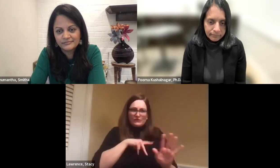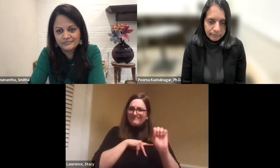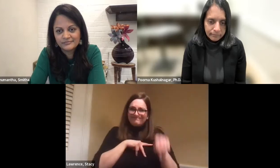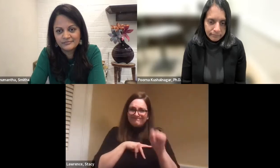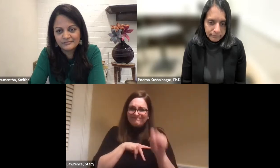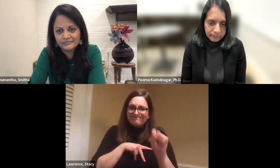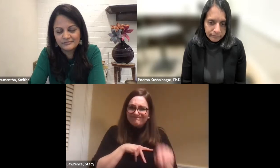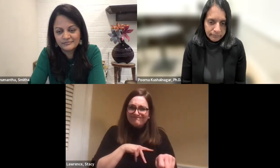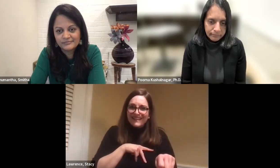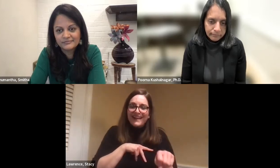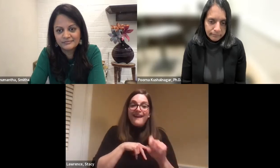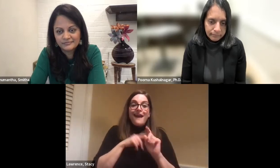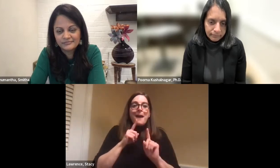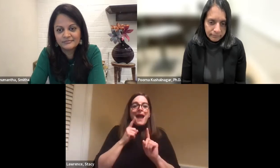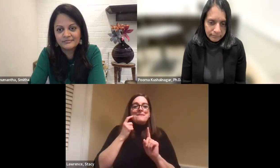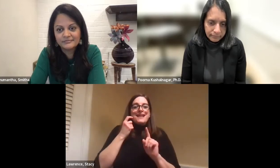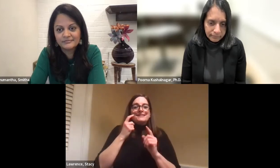This project is invaluable.